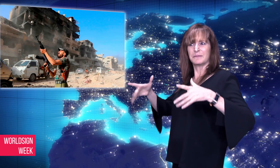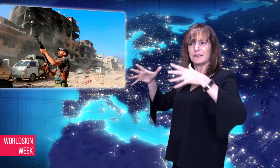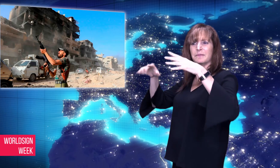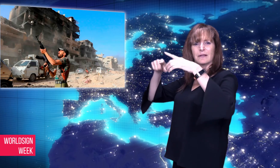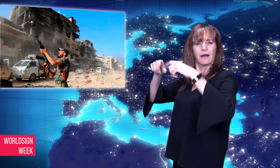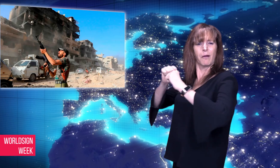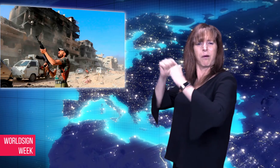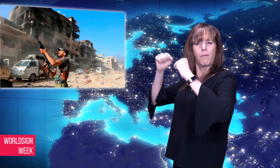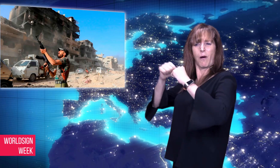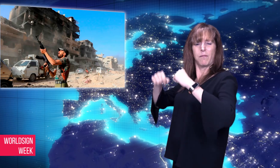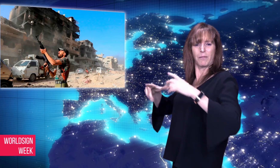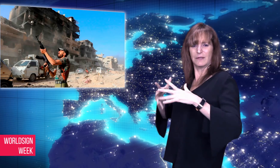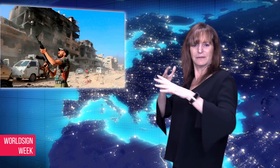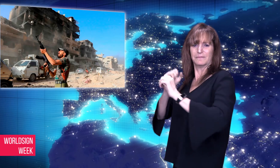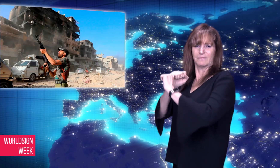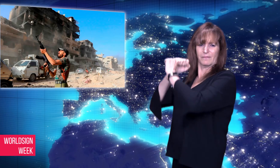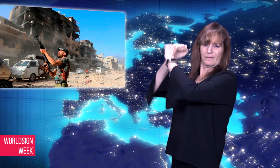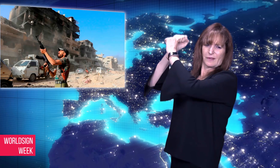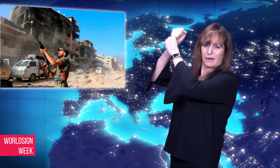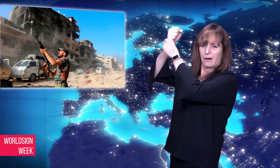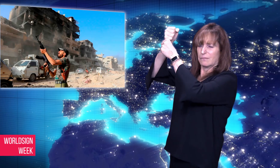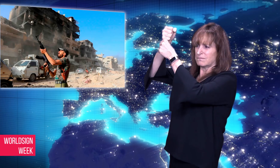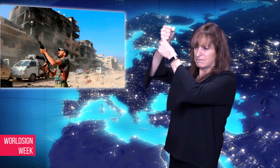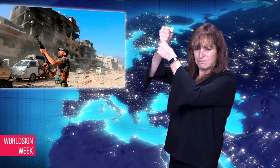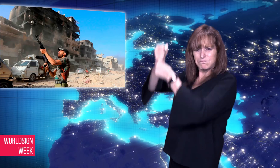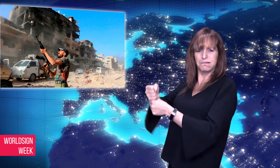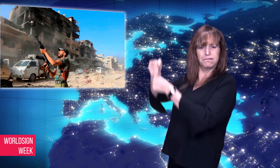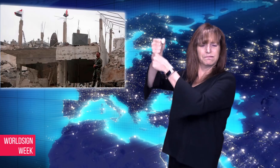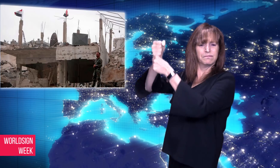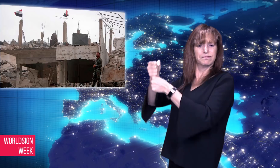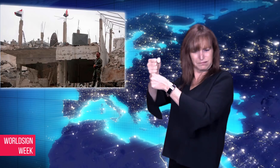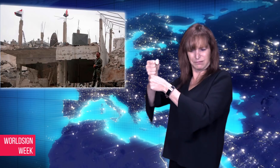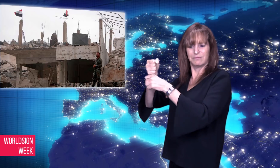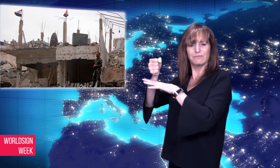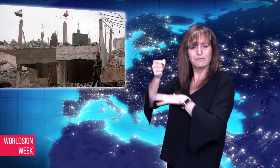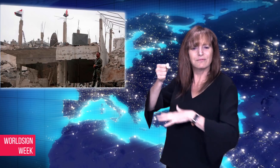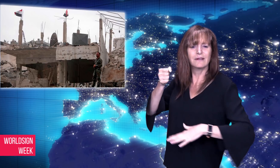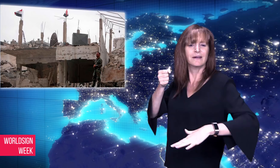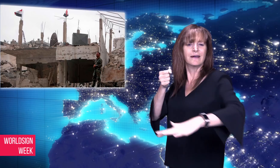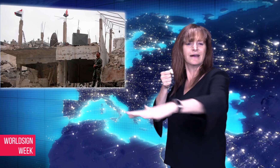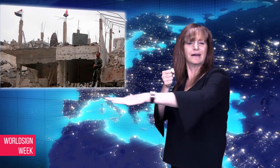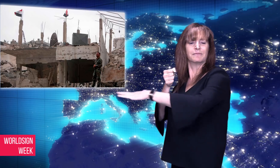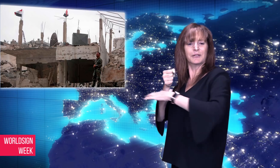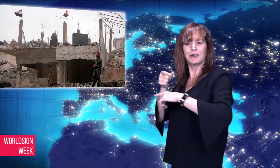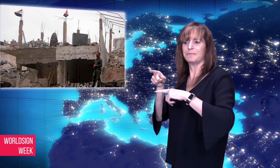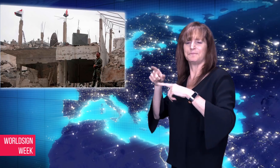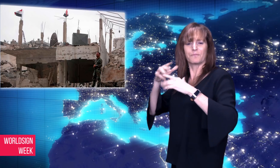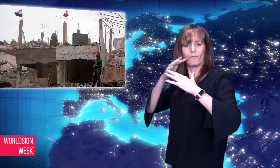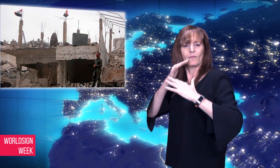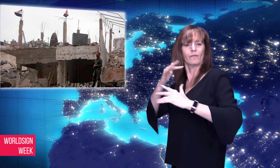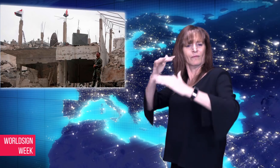and chanted for the Syrian president, Bashar al-Assad.